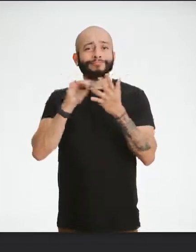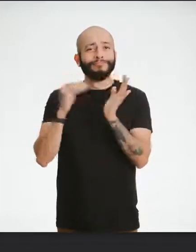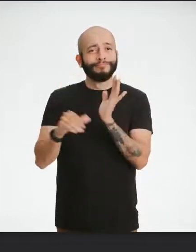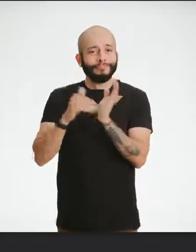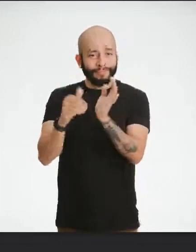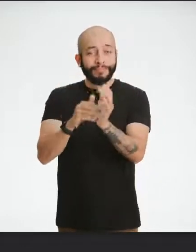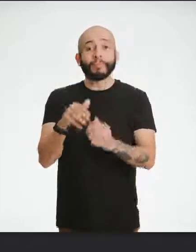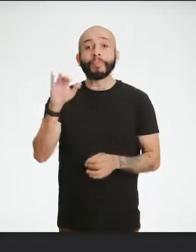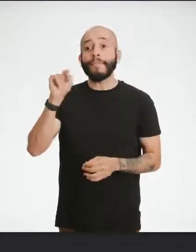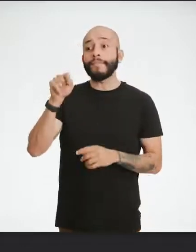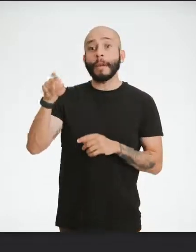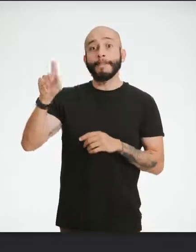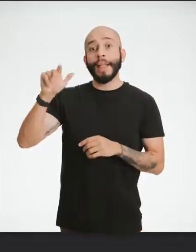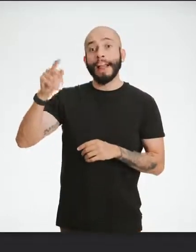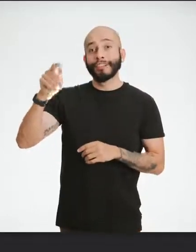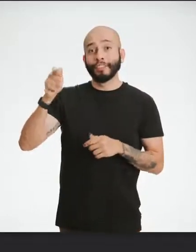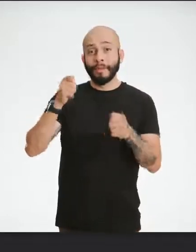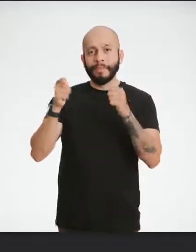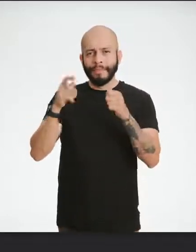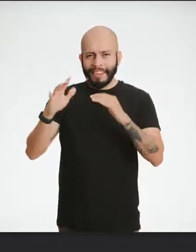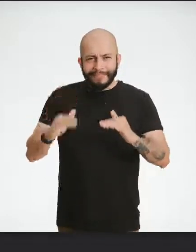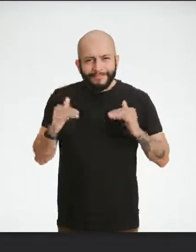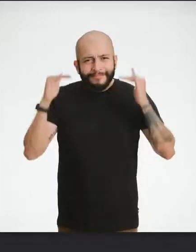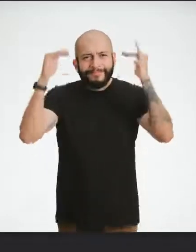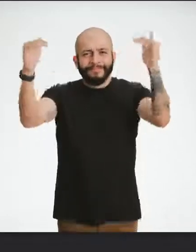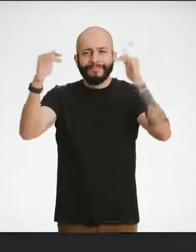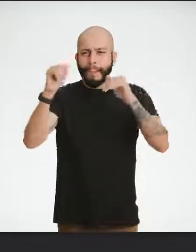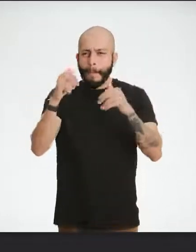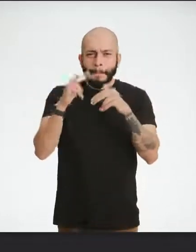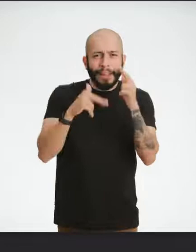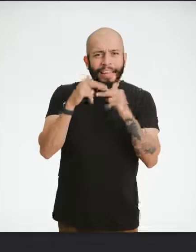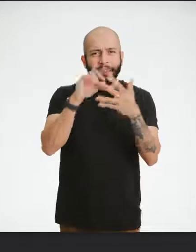And this year, the Swift Package Manager is amplifying the ways you can create and build